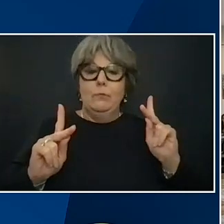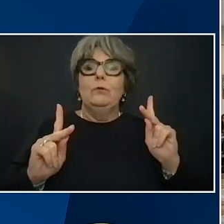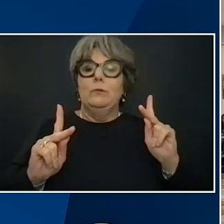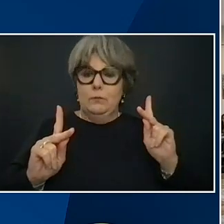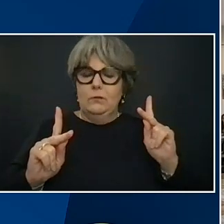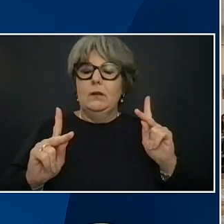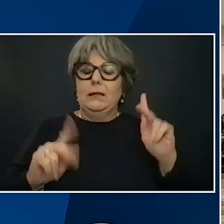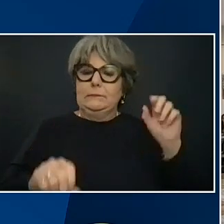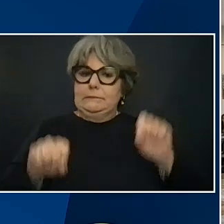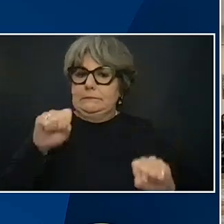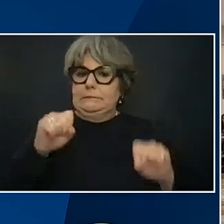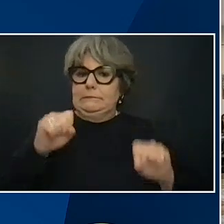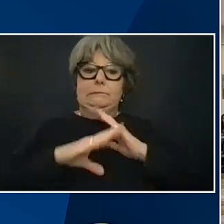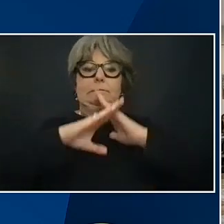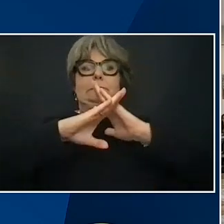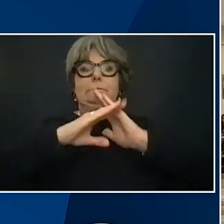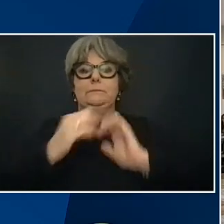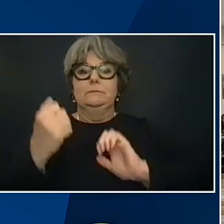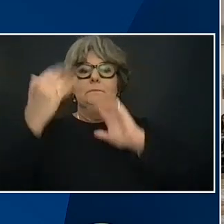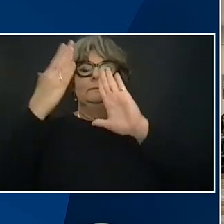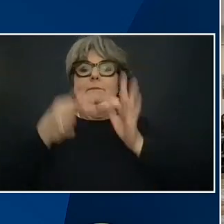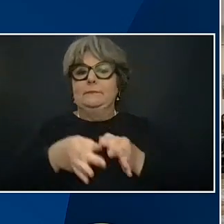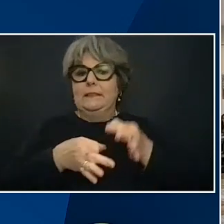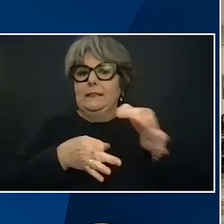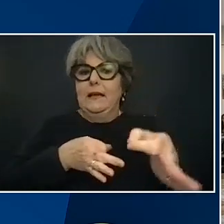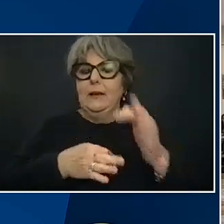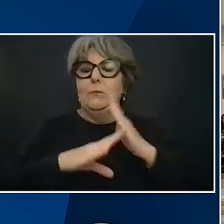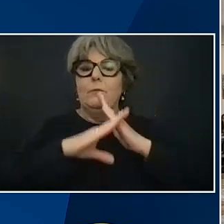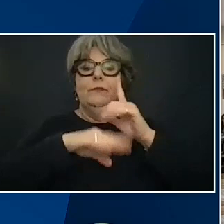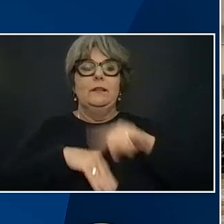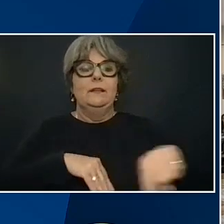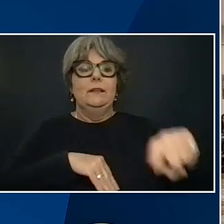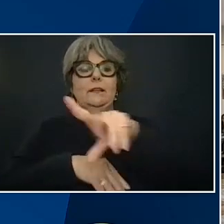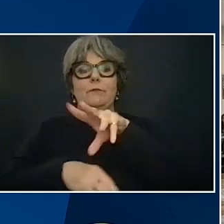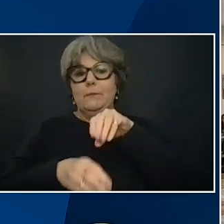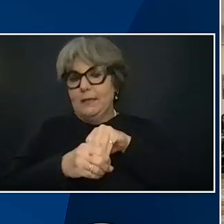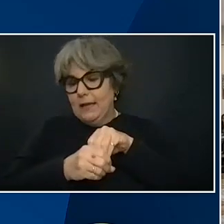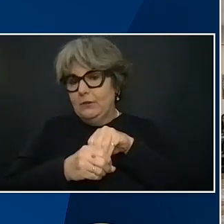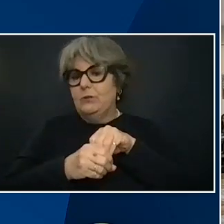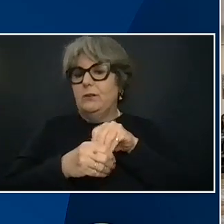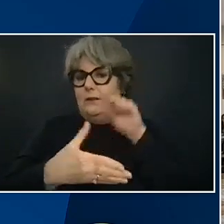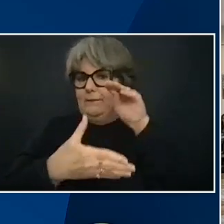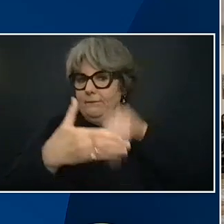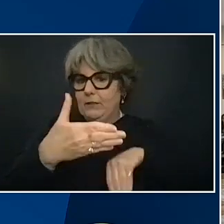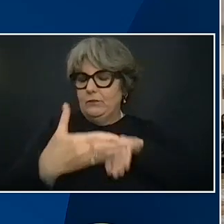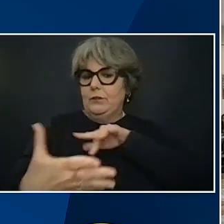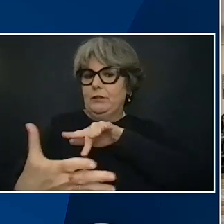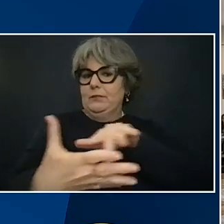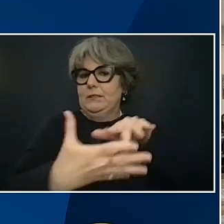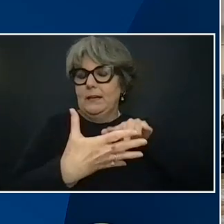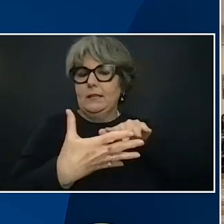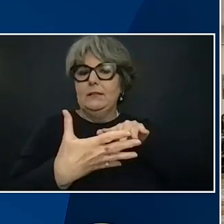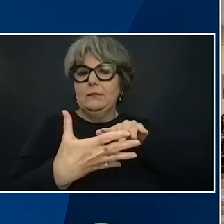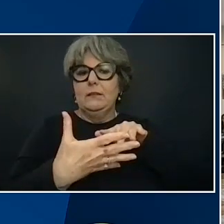obstacle, delaying or preventing them from engaging in and completing their studies. The repercussions are profound.